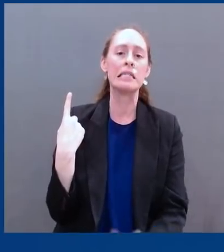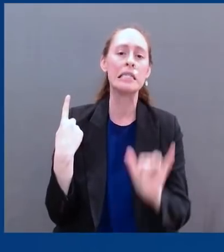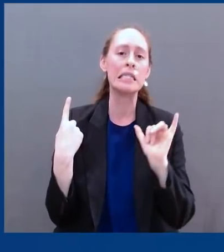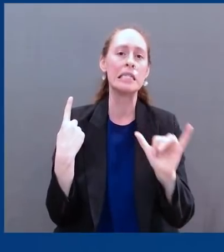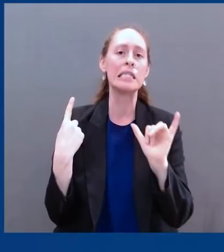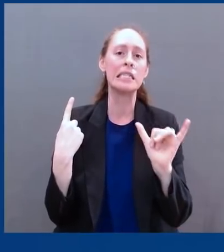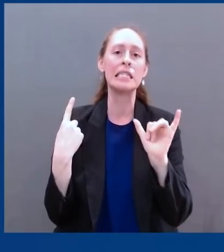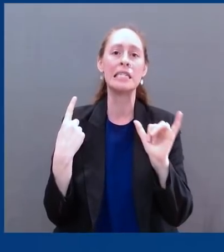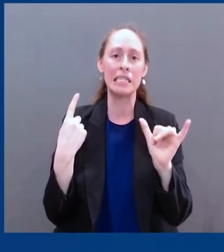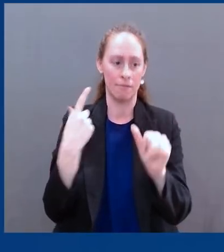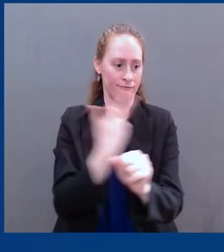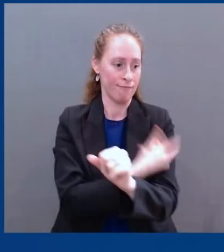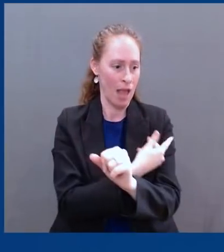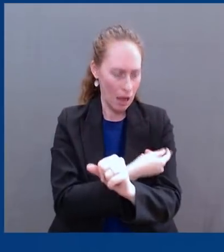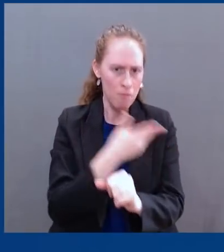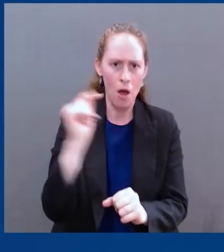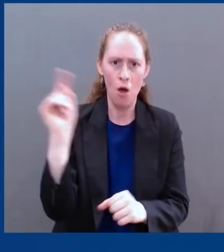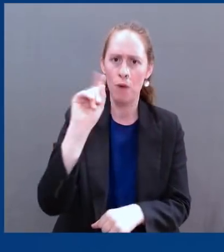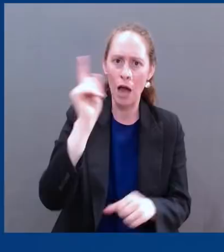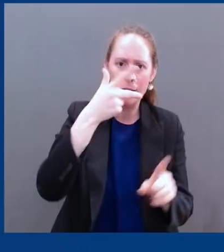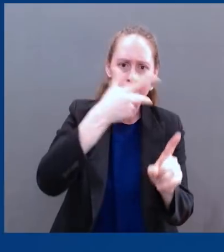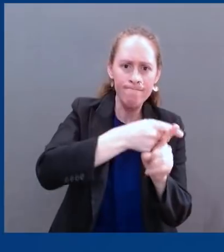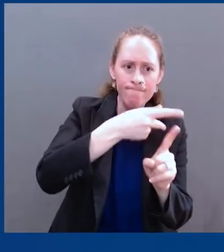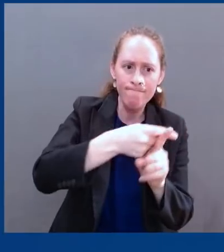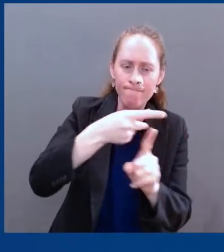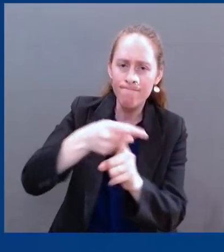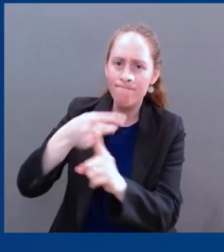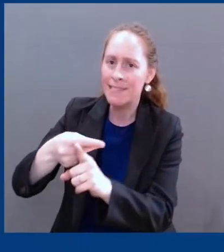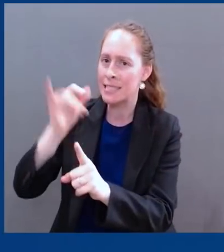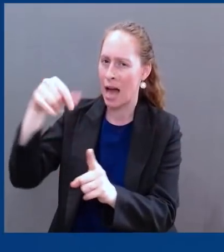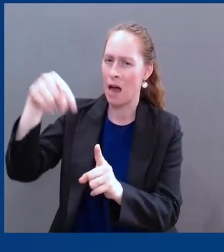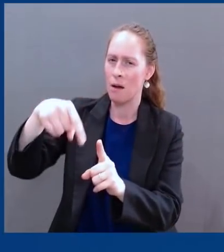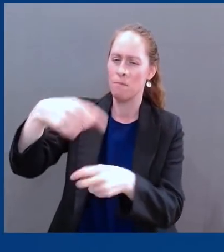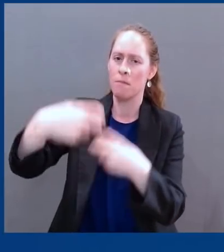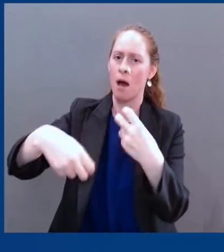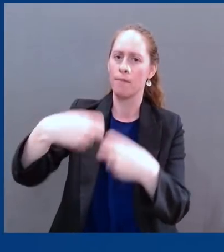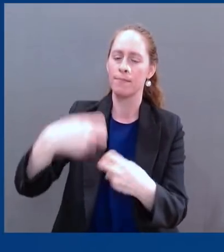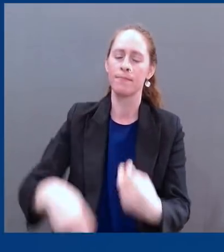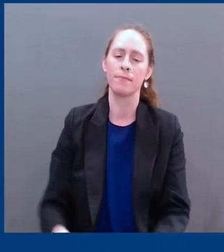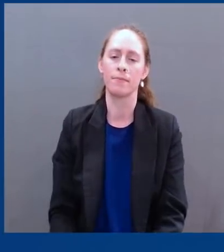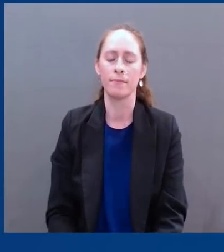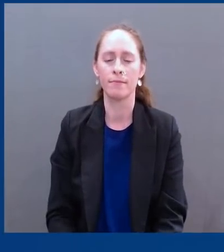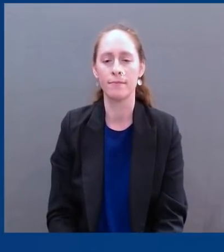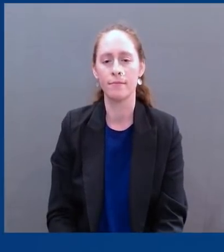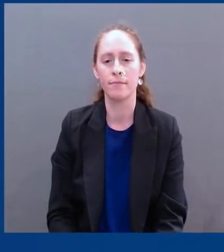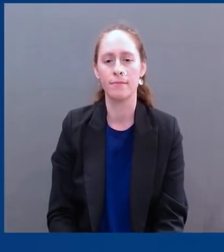we can't extend the support to under-vaccinated countries that they need this year to get shots in arms.